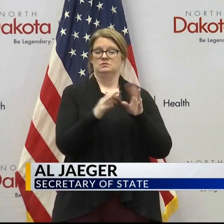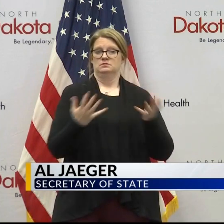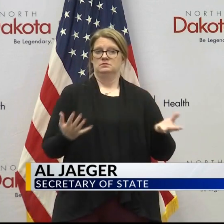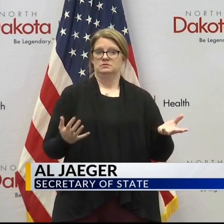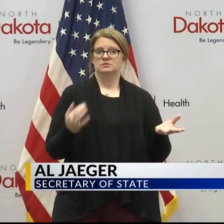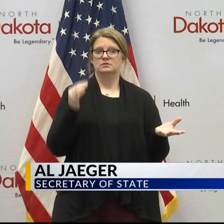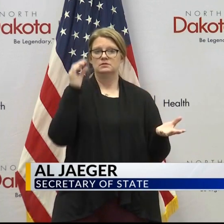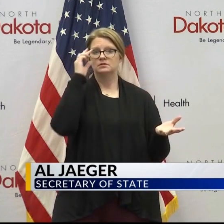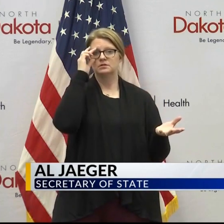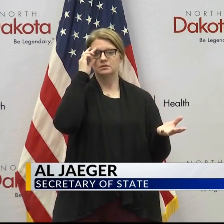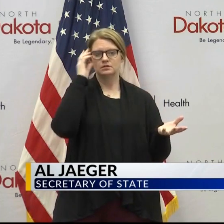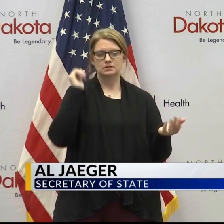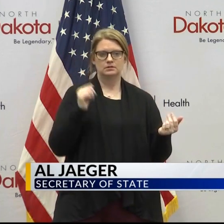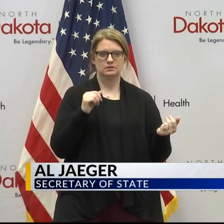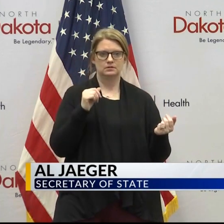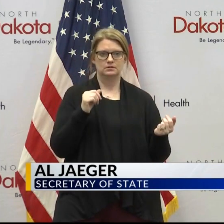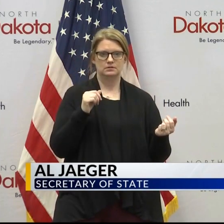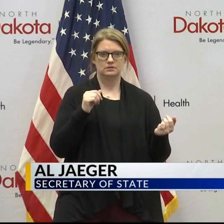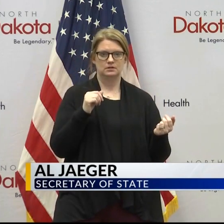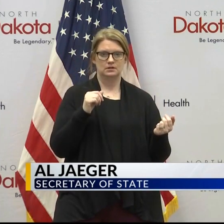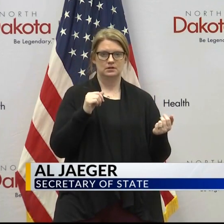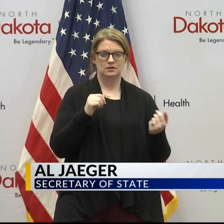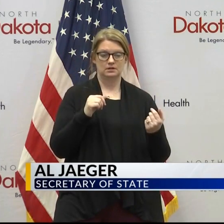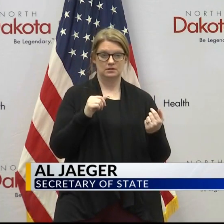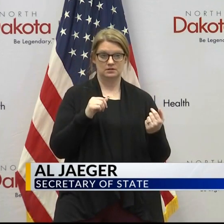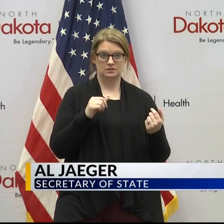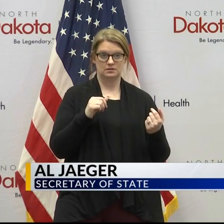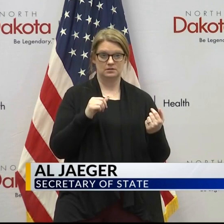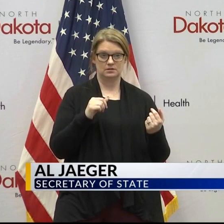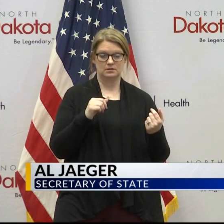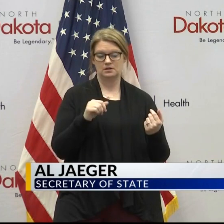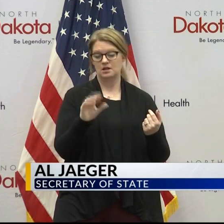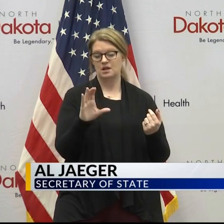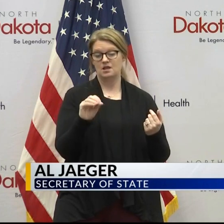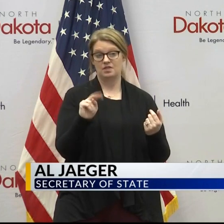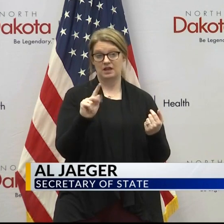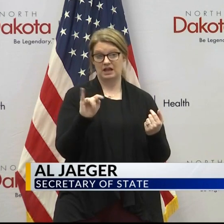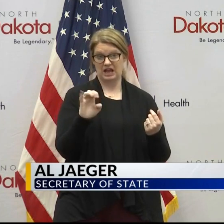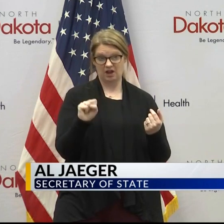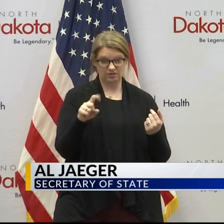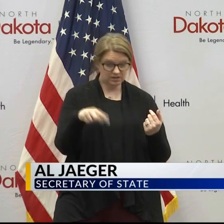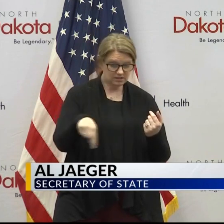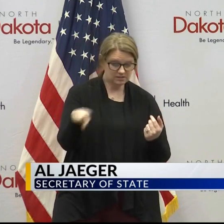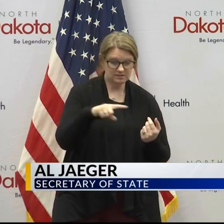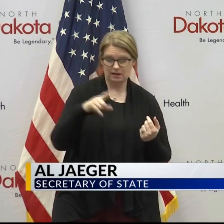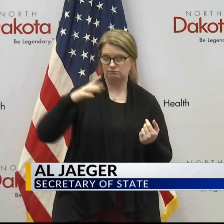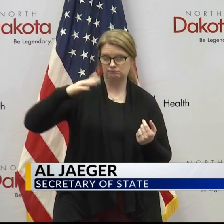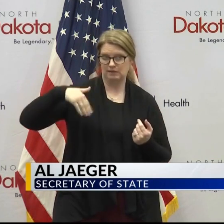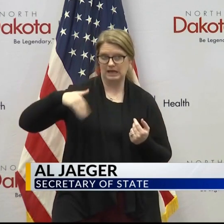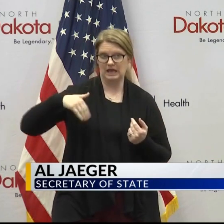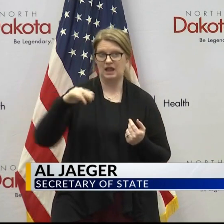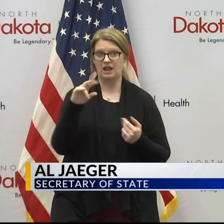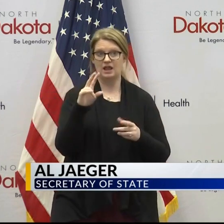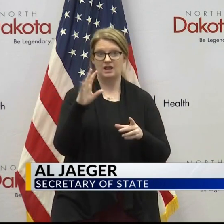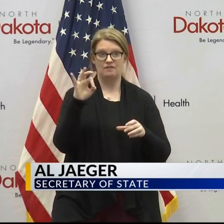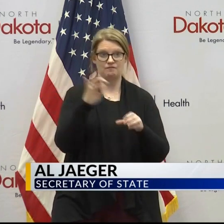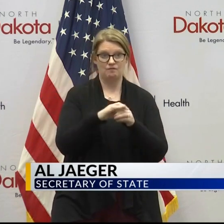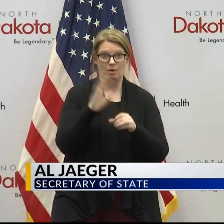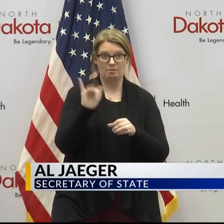FOR THAT. THAT PROBABLY IS THE MOST IMPORTANT AS THE GOVERNOR INDICATED.